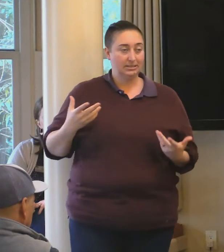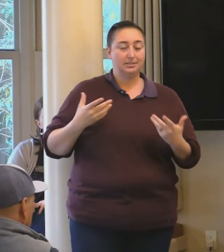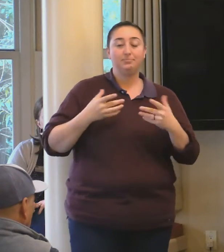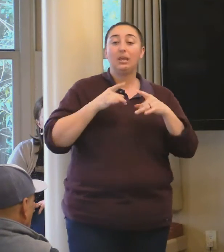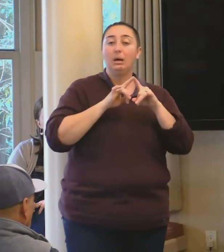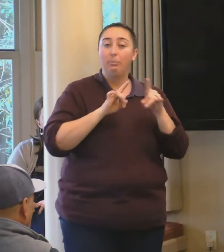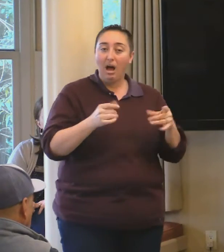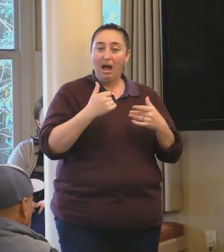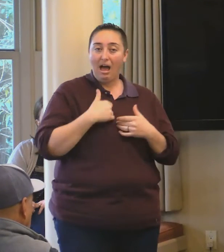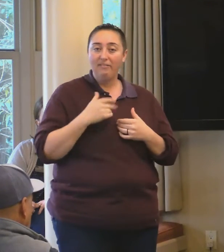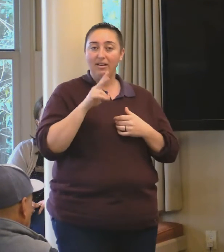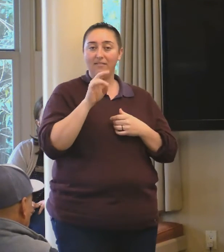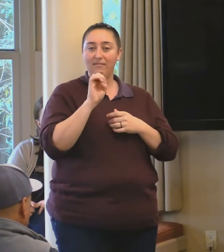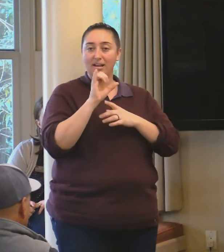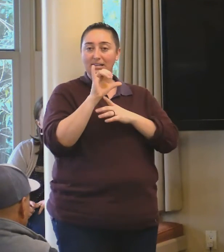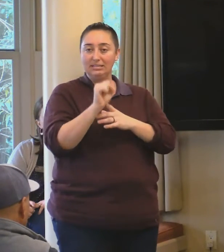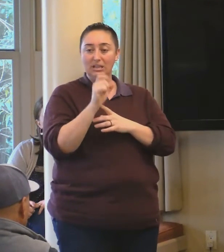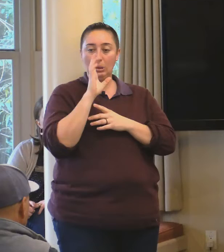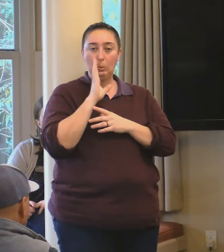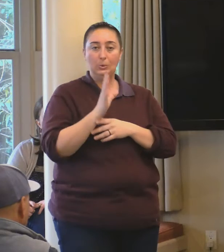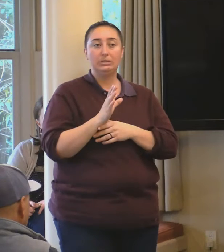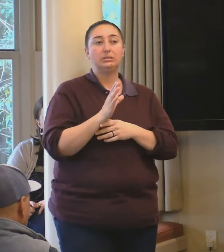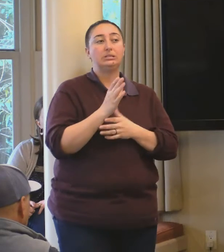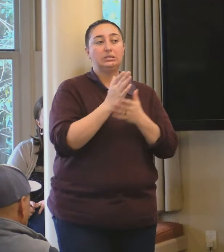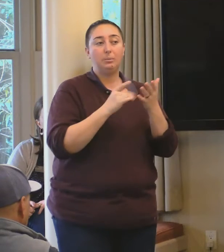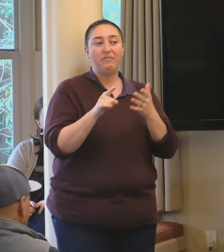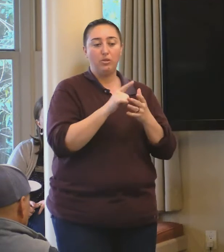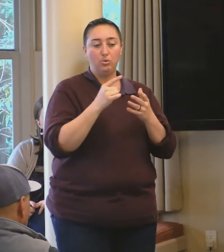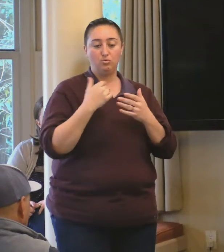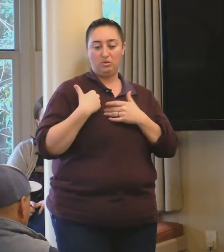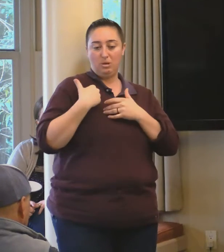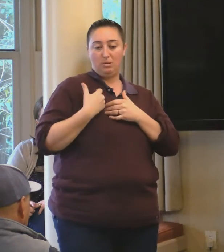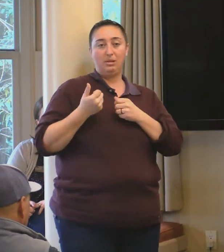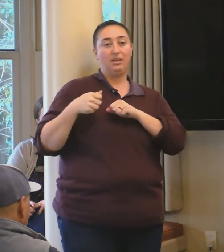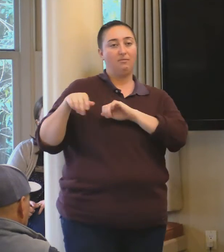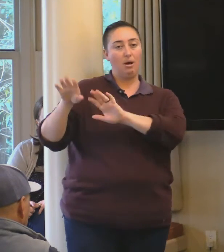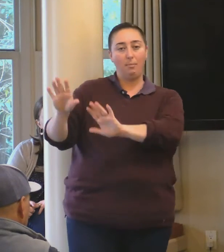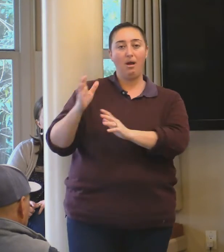question that's already been asked in a meeting but having her around will take some of those away from me and help me